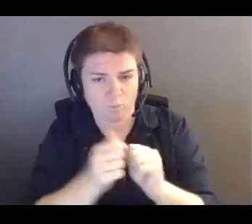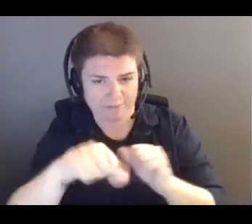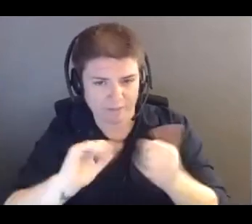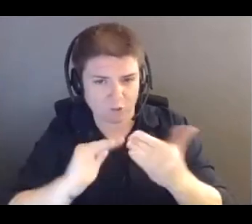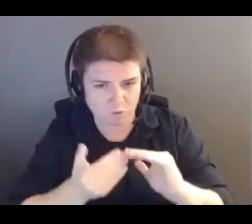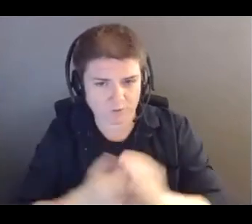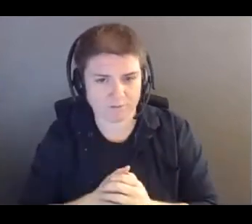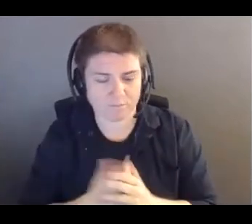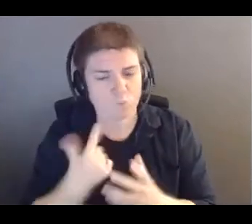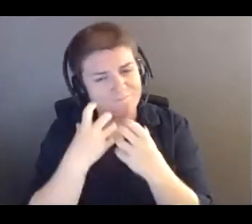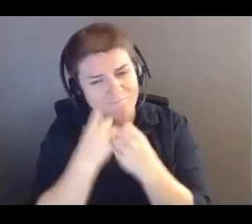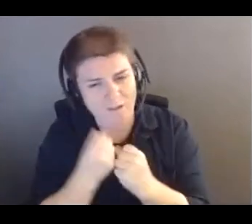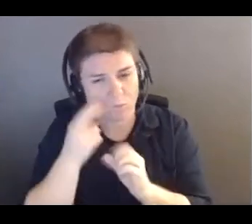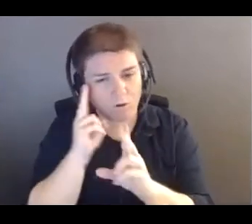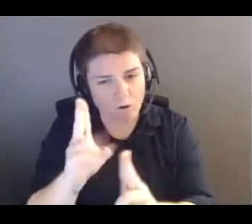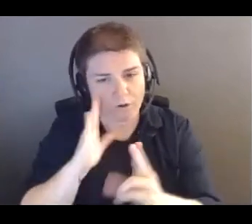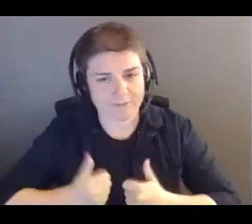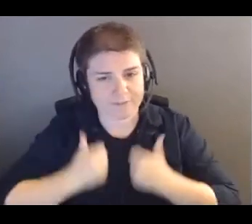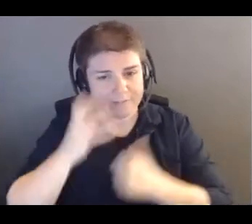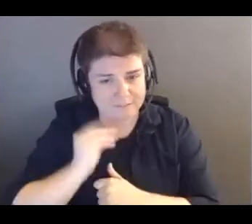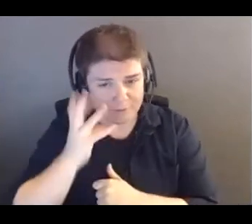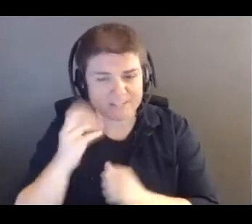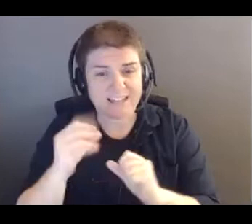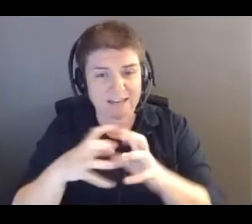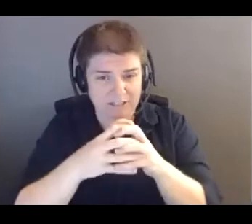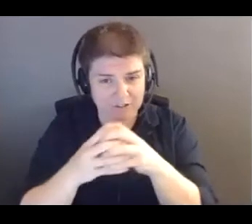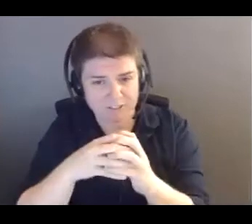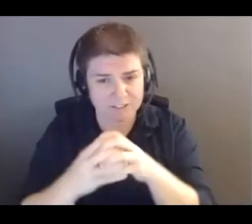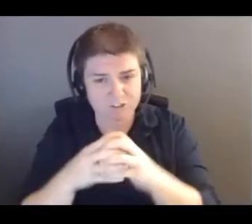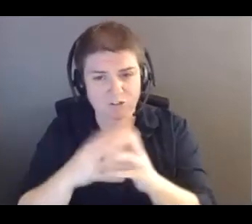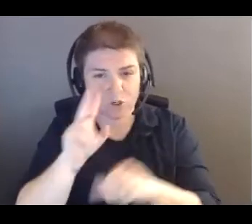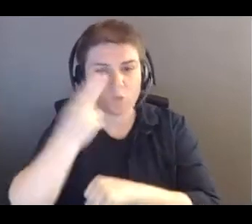honour lived experience and the intersectional and unique experiences of different people